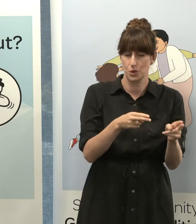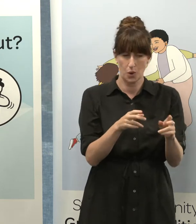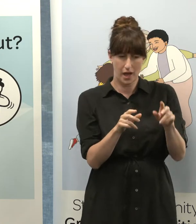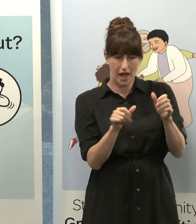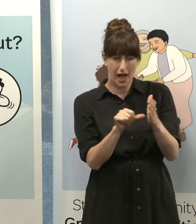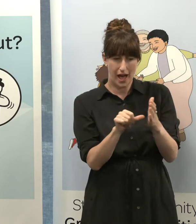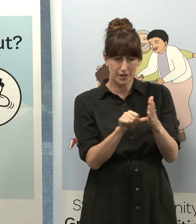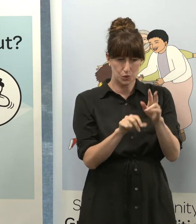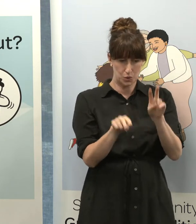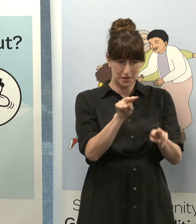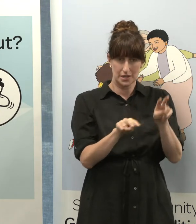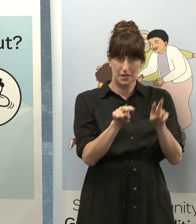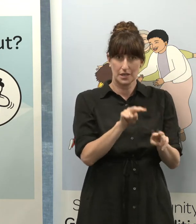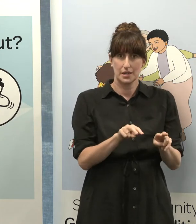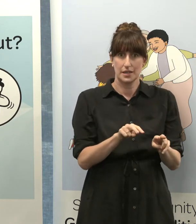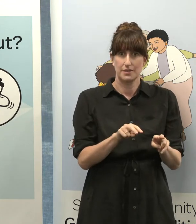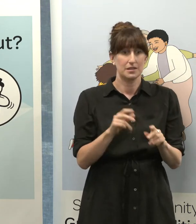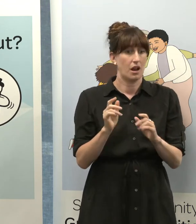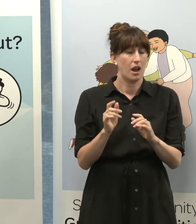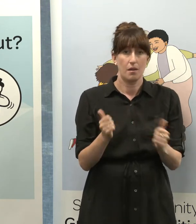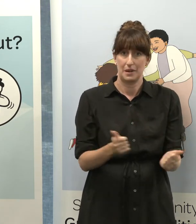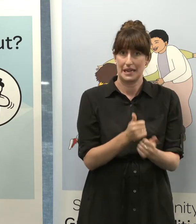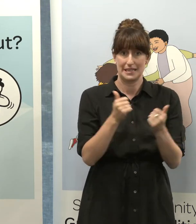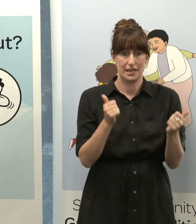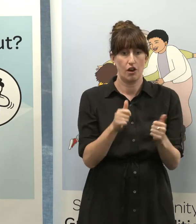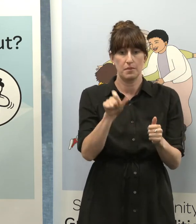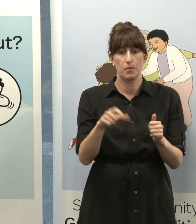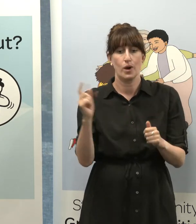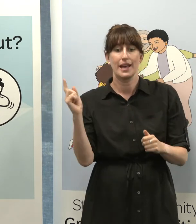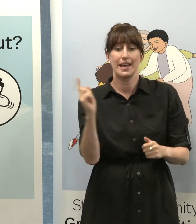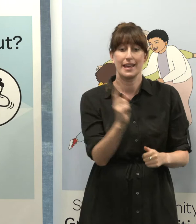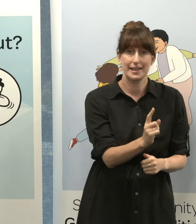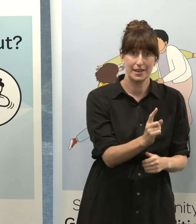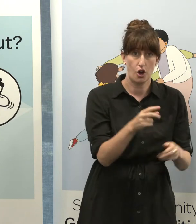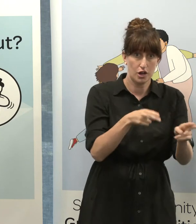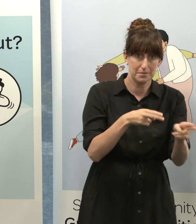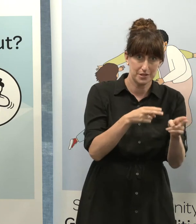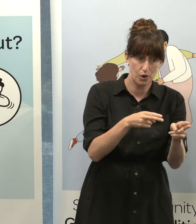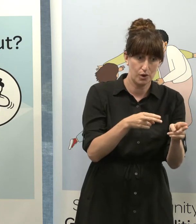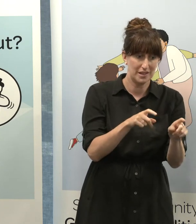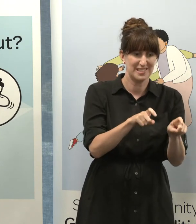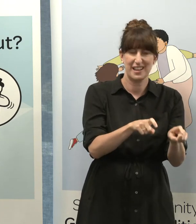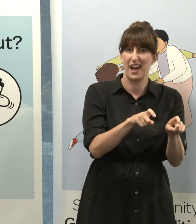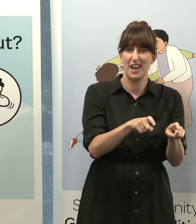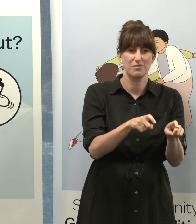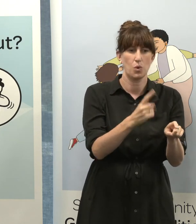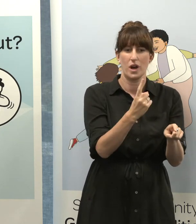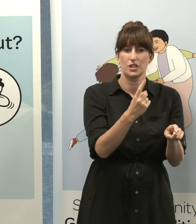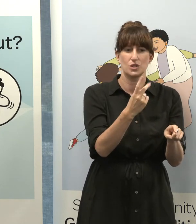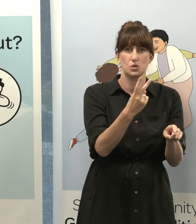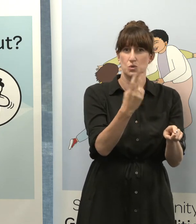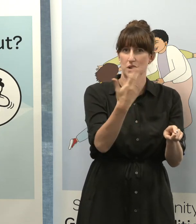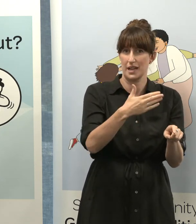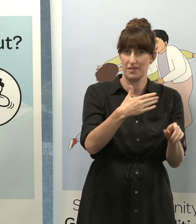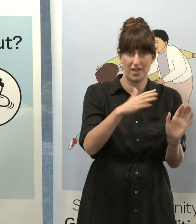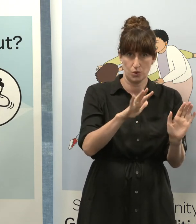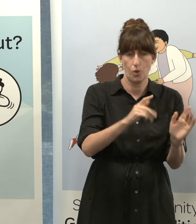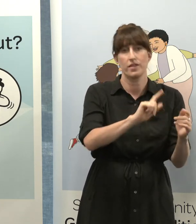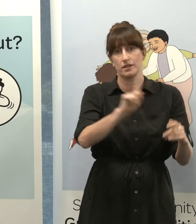for them to know in real time, exactly which ones are there because of COVID or those that have COVID.